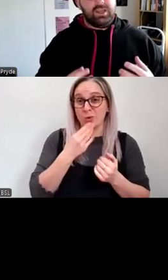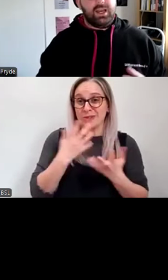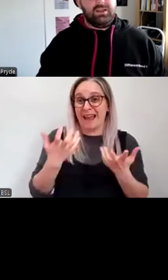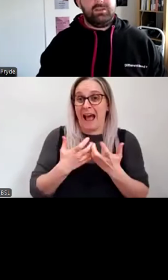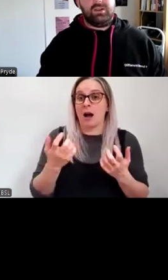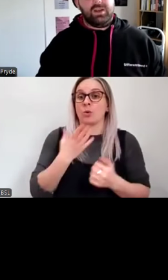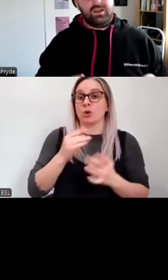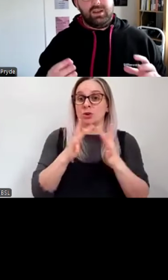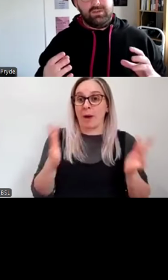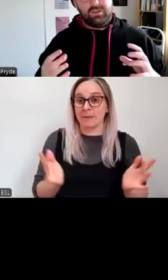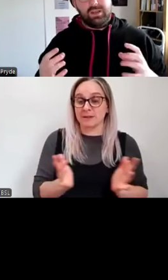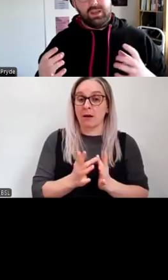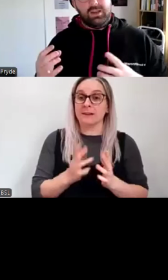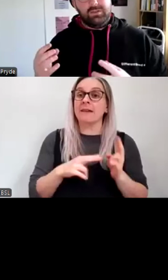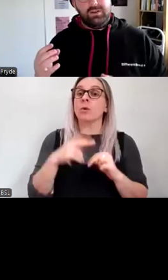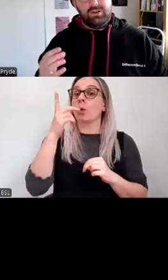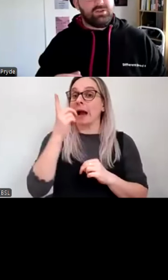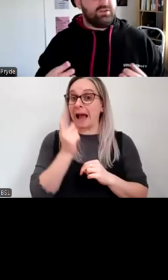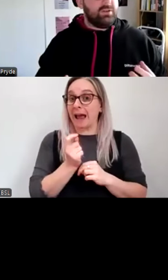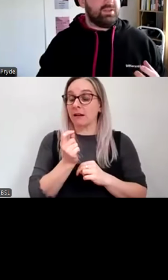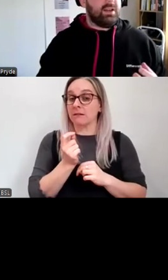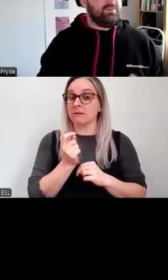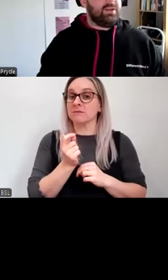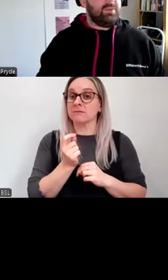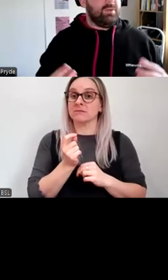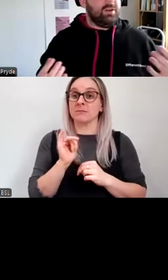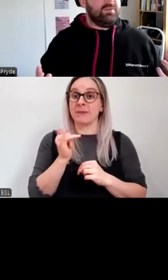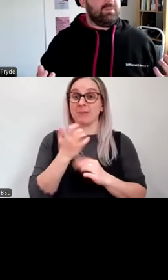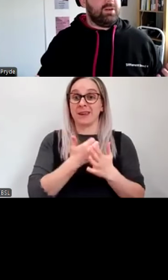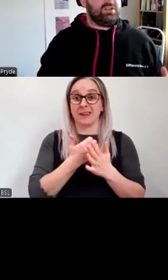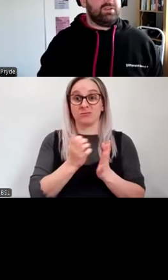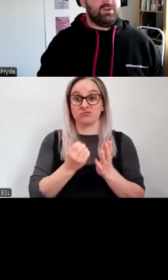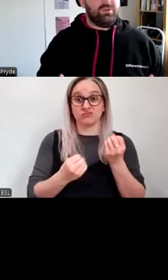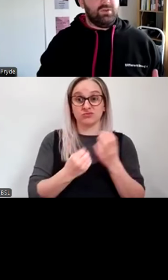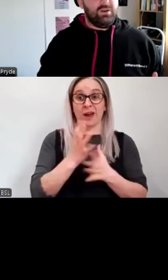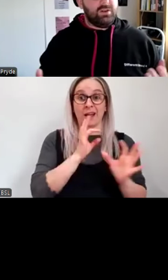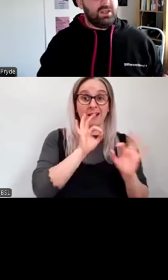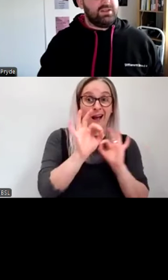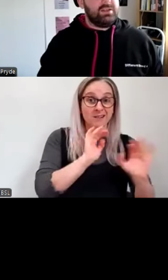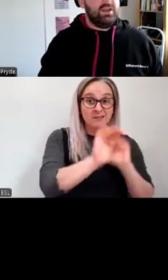If you can create a user groups and bring people with impairments from your audience